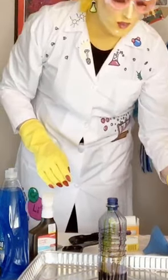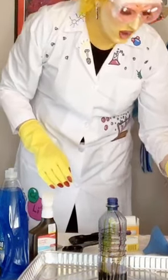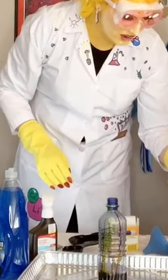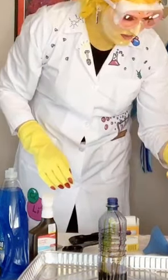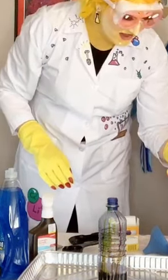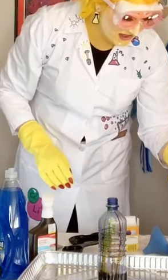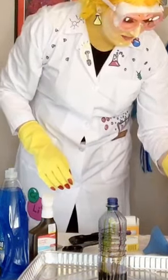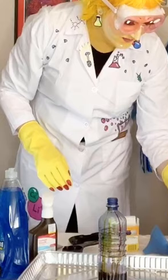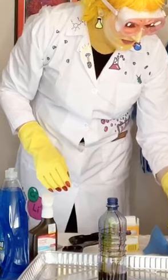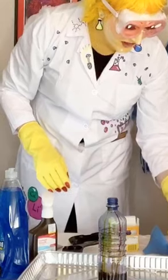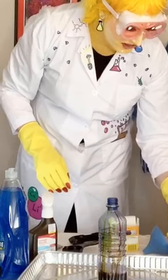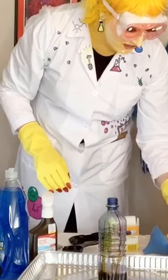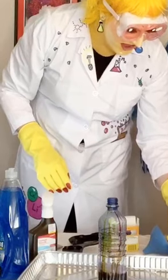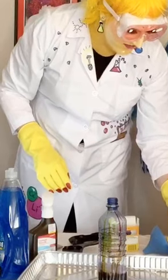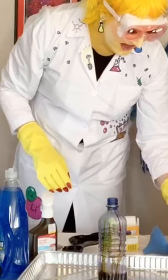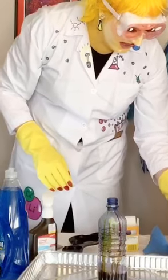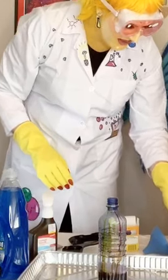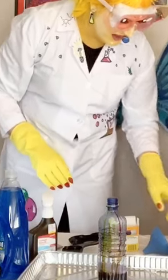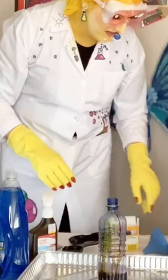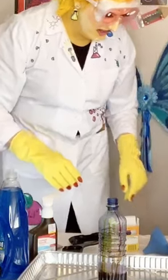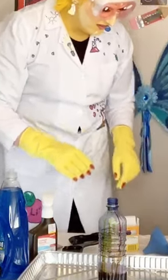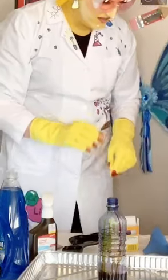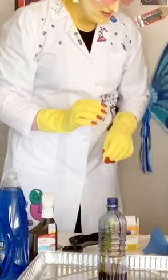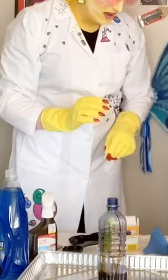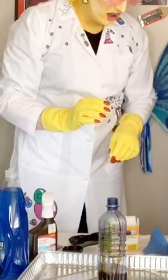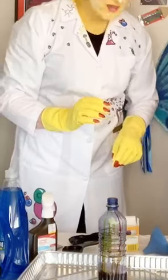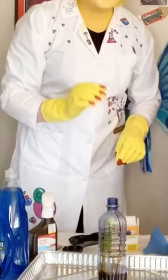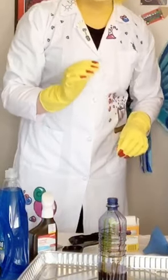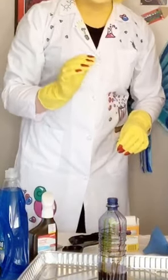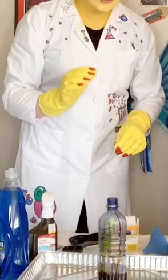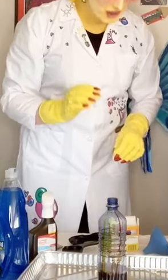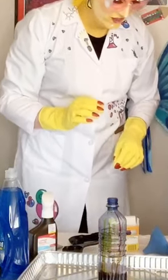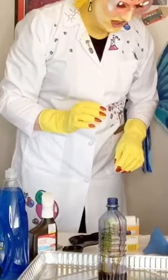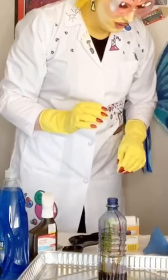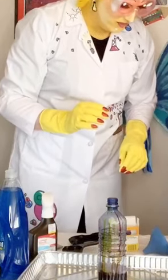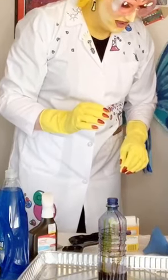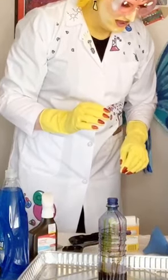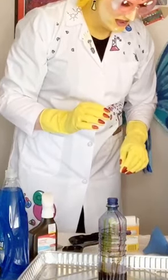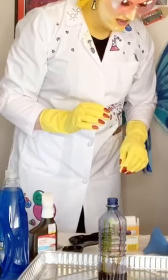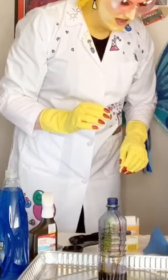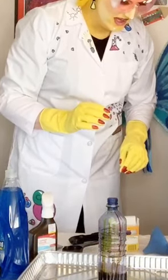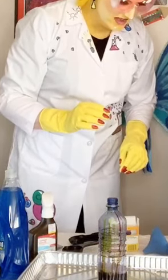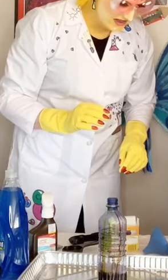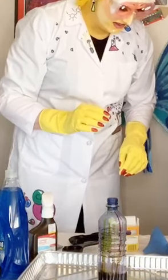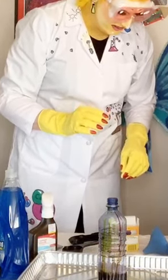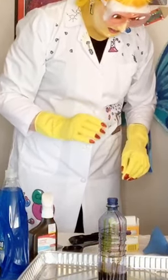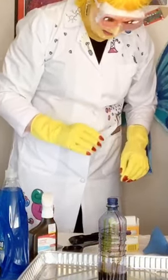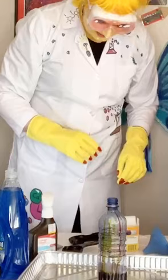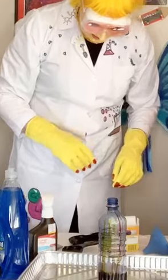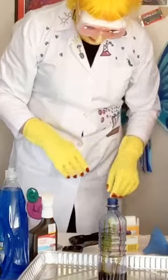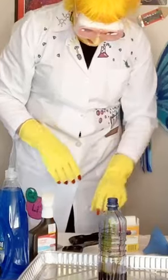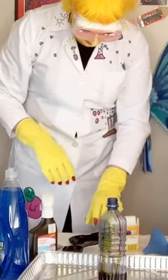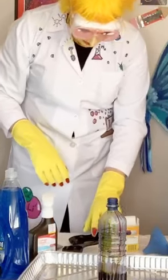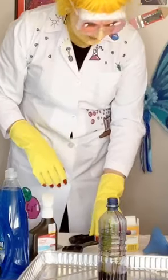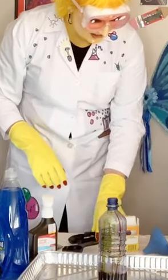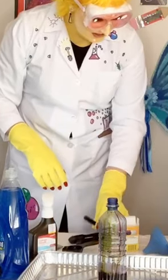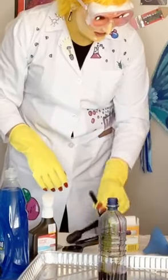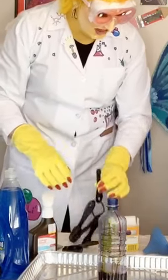water comes in. We have that and then Miss Barb, could you cut open some yeast? BARB: Yeah, been there. CALI: Perfect, okay.